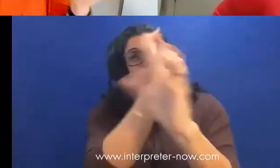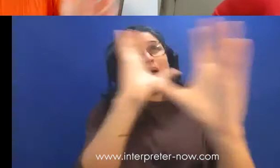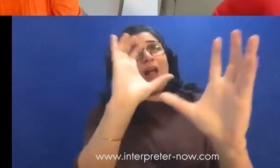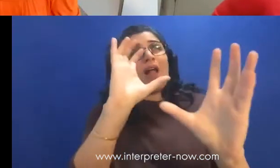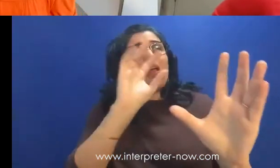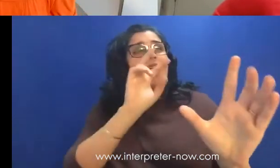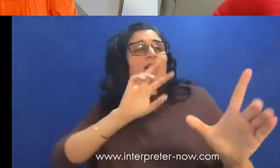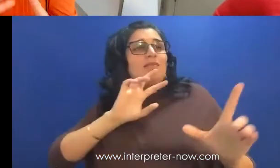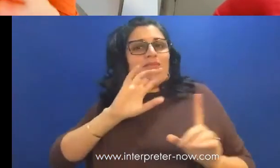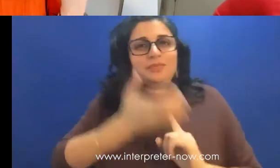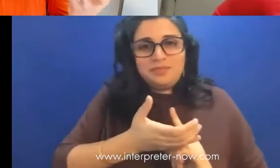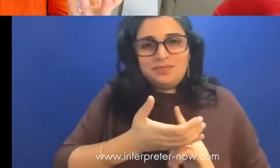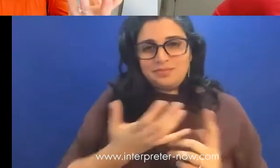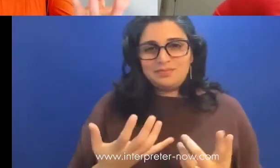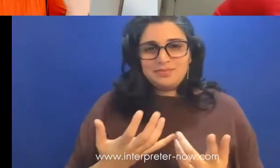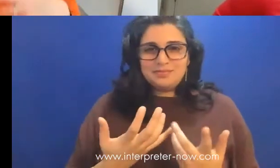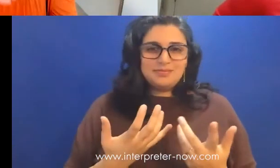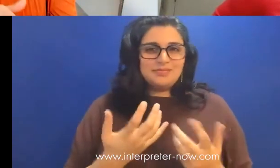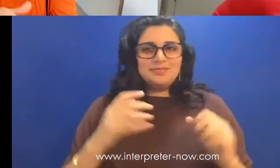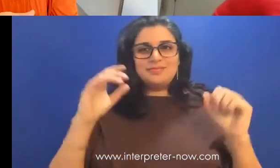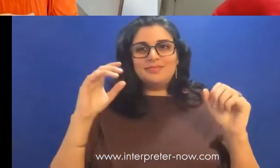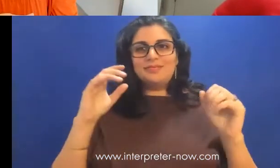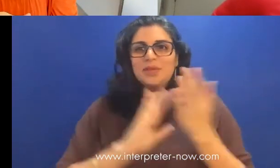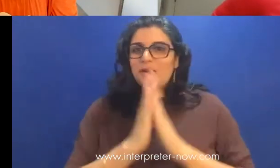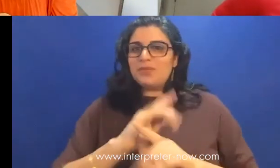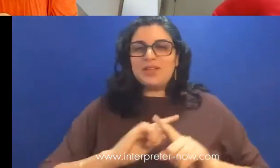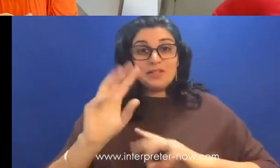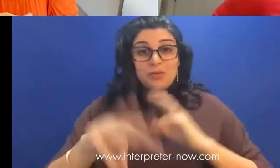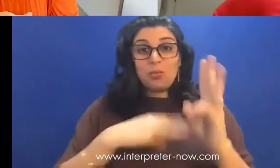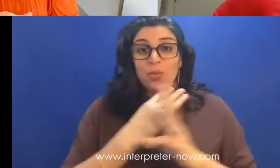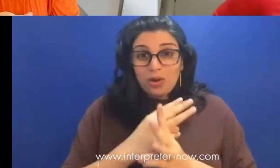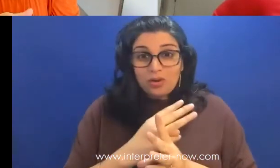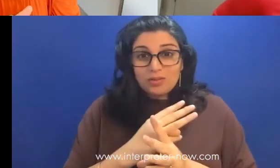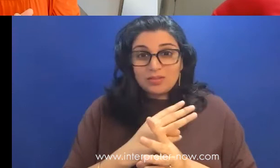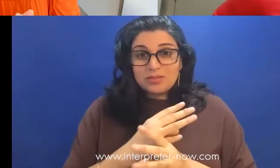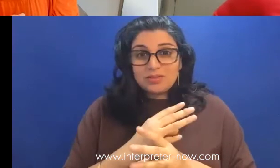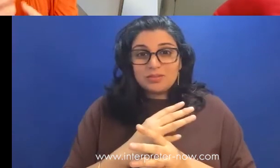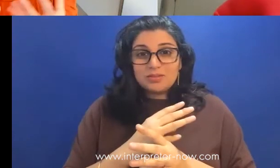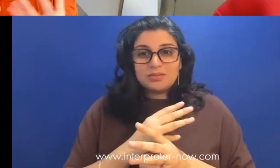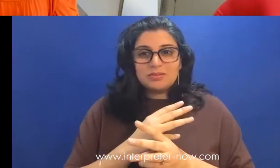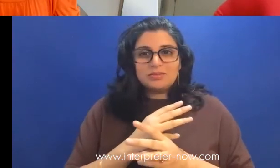It can be a very different world and proteges who explore deeper.